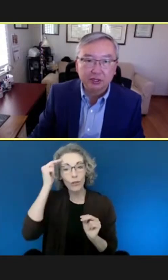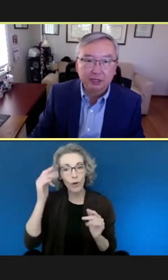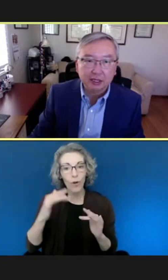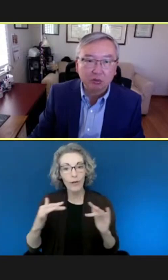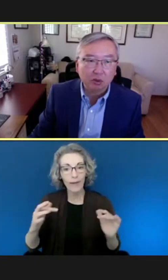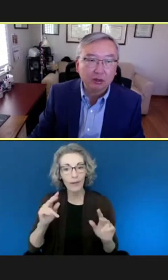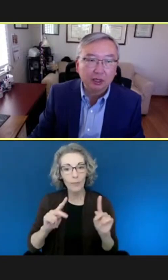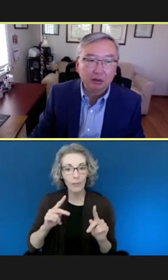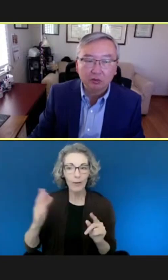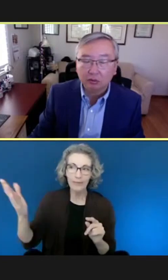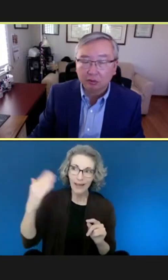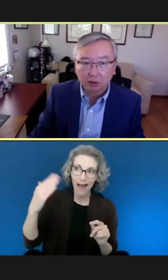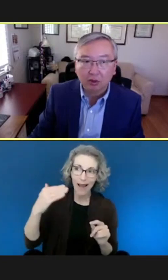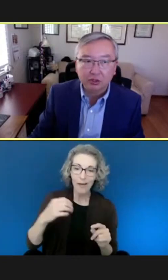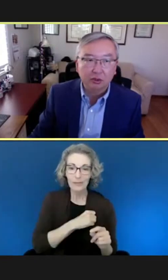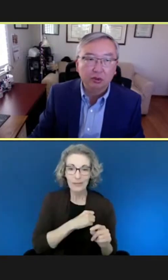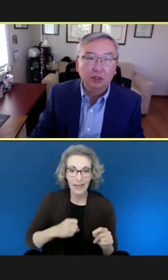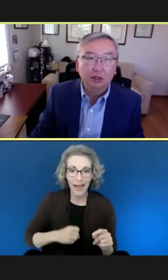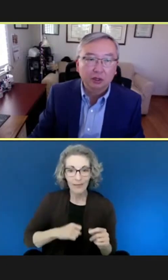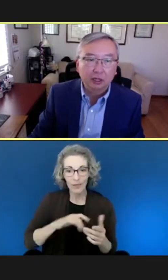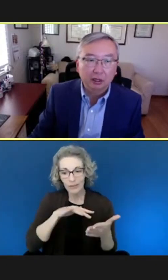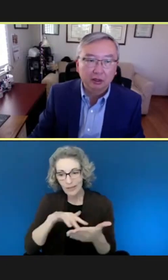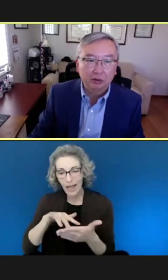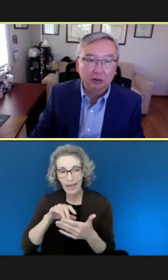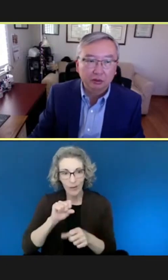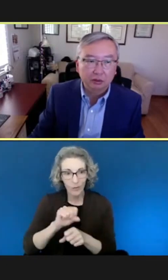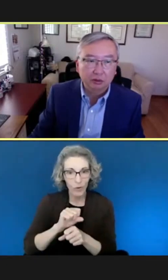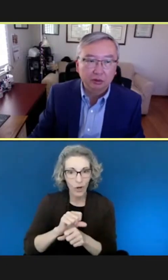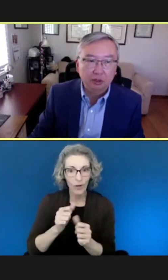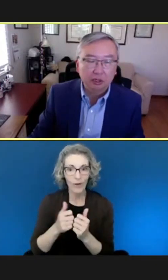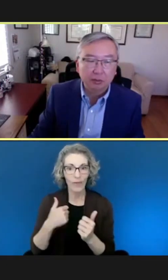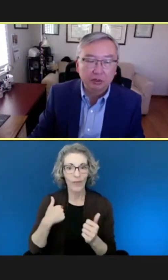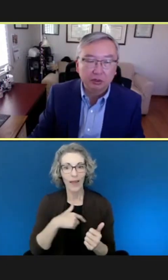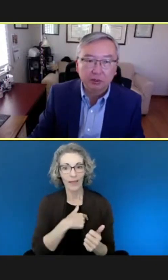come to Stanford to study and work and also to come into